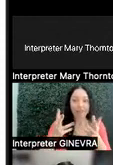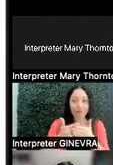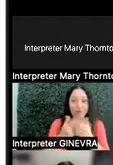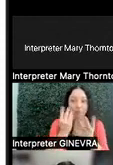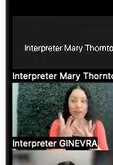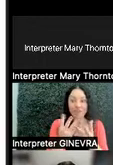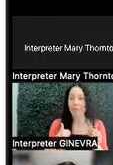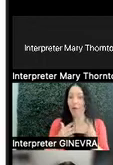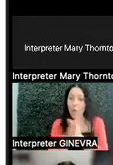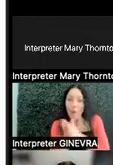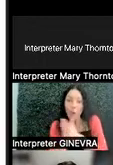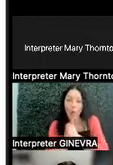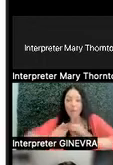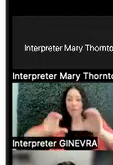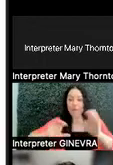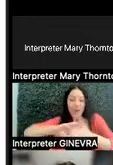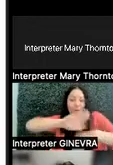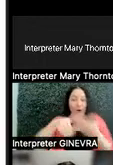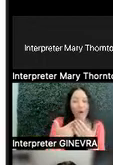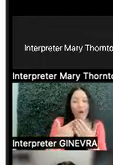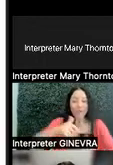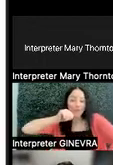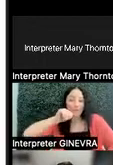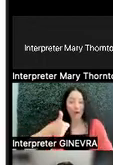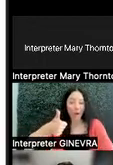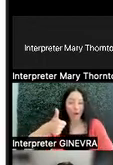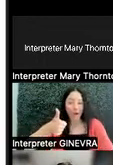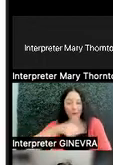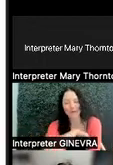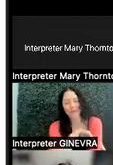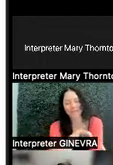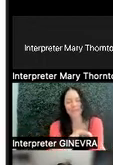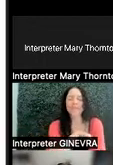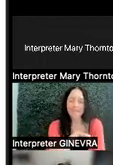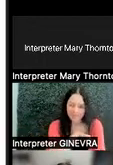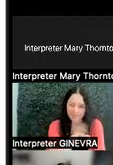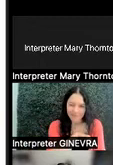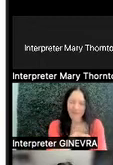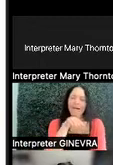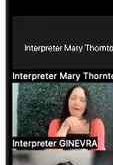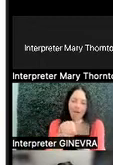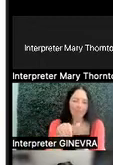I'm going to do it all and I'm going to do it tomorrow. But often, that is not as successful as picking